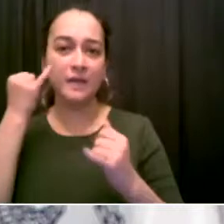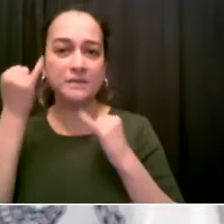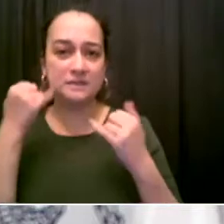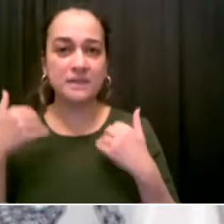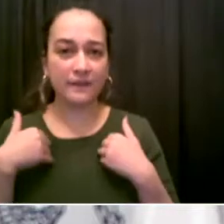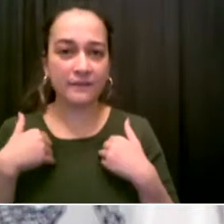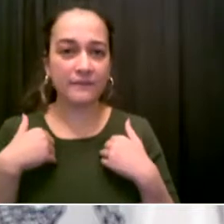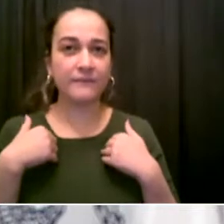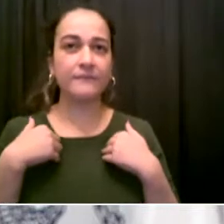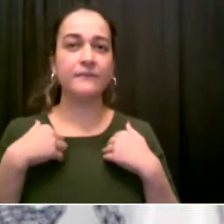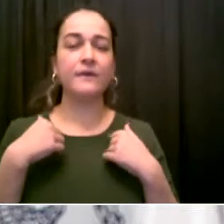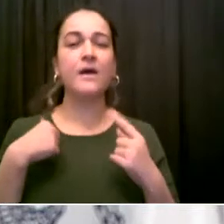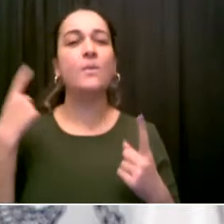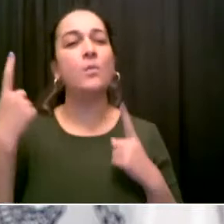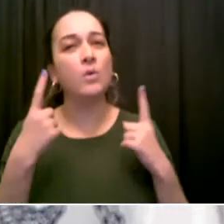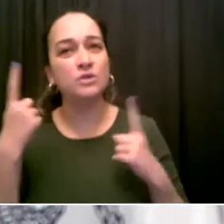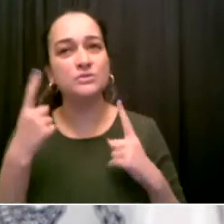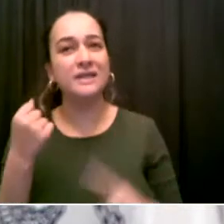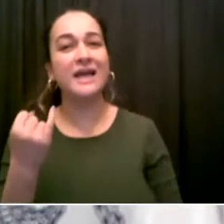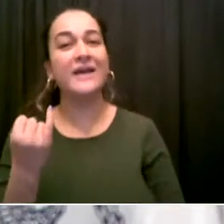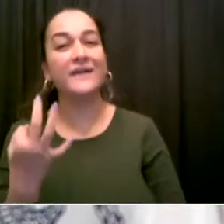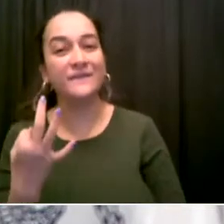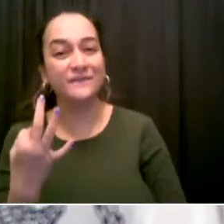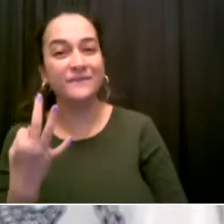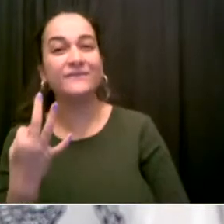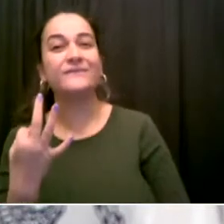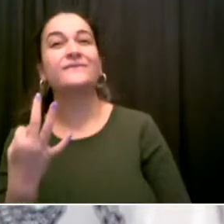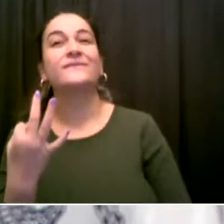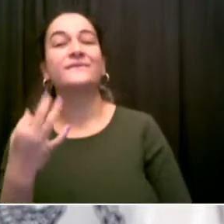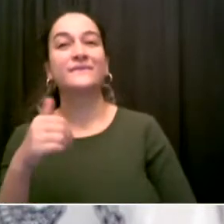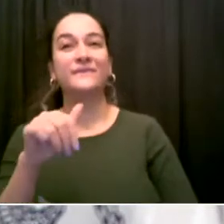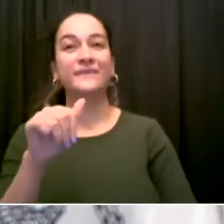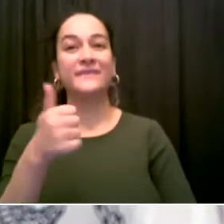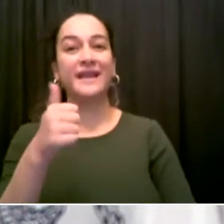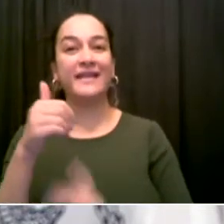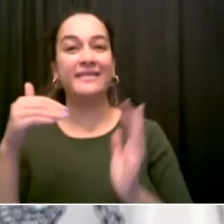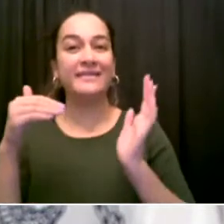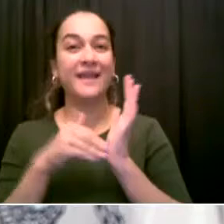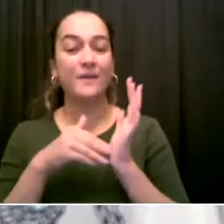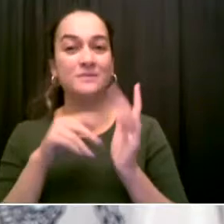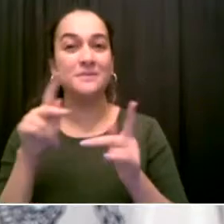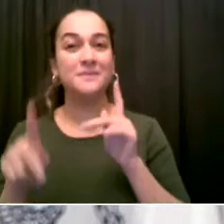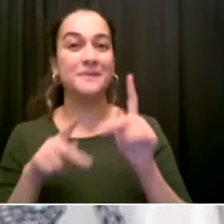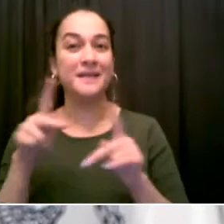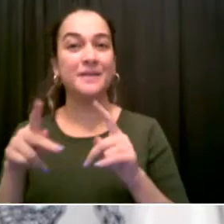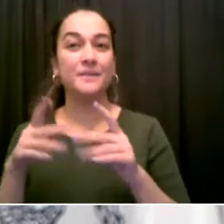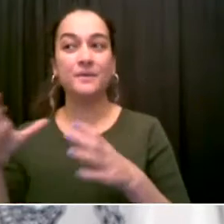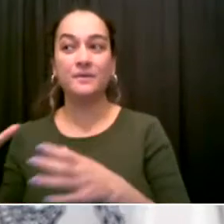GOES TO THE IMPACT OF TAKING THESE 10,000 PEOPLE OUT OF HOTELS, AT THIS